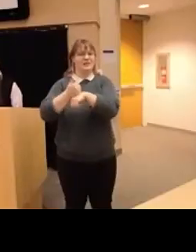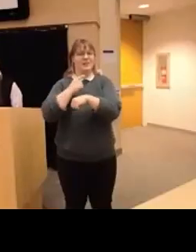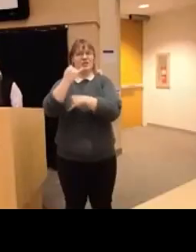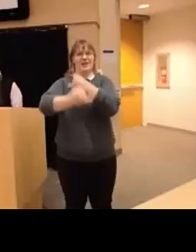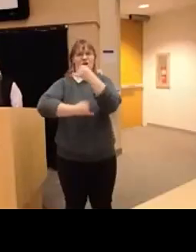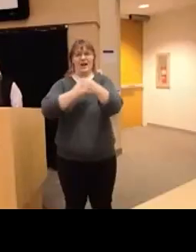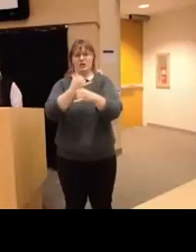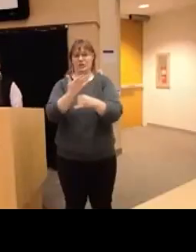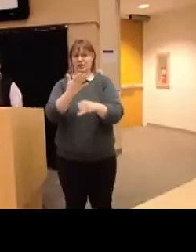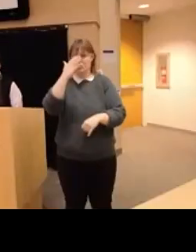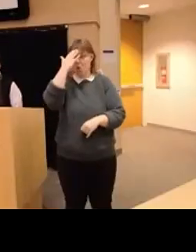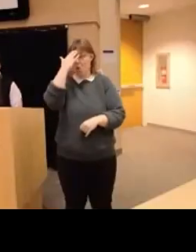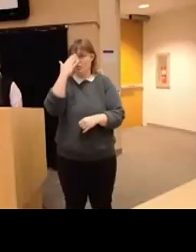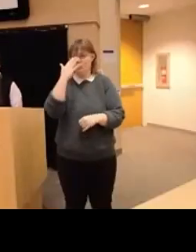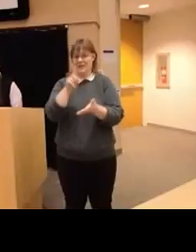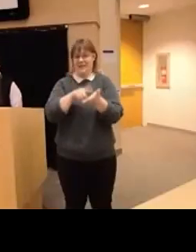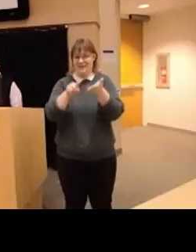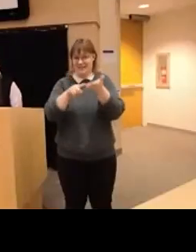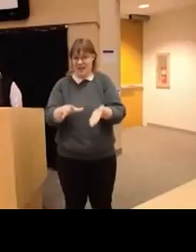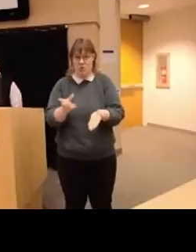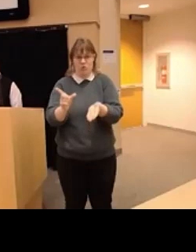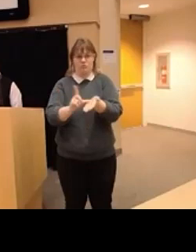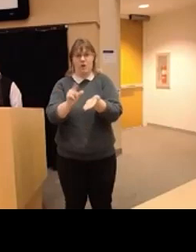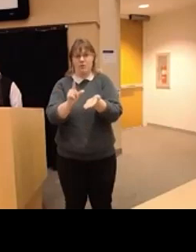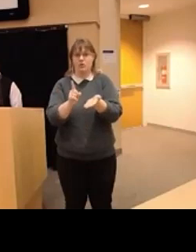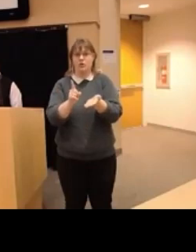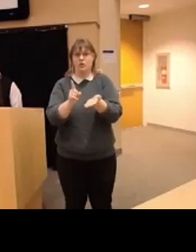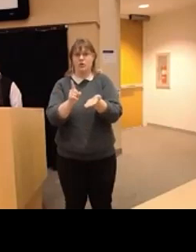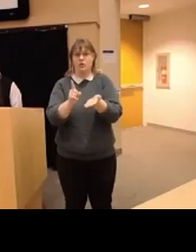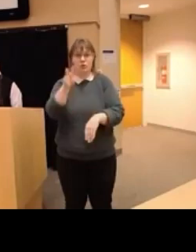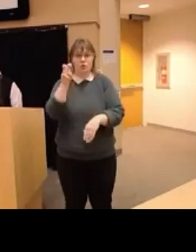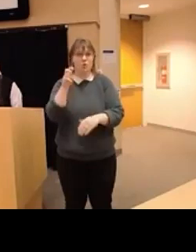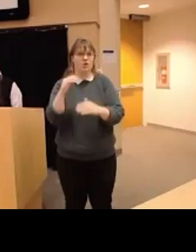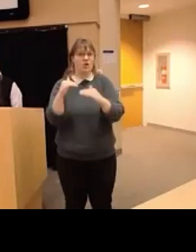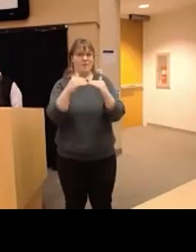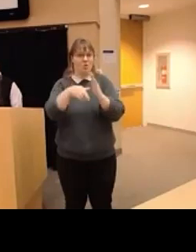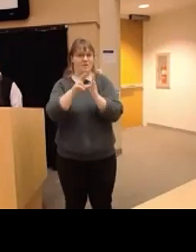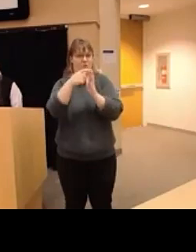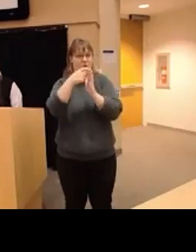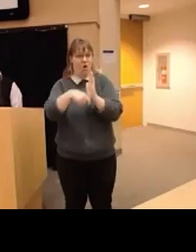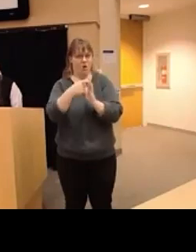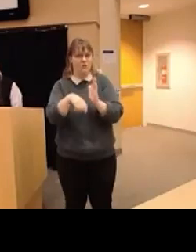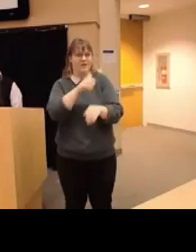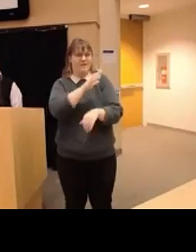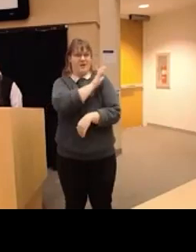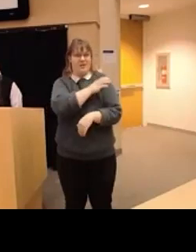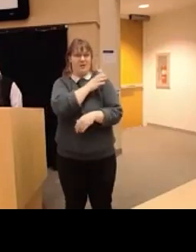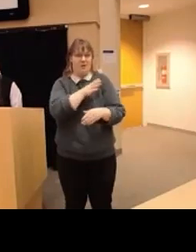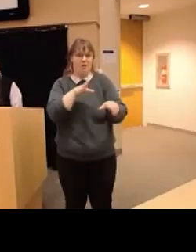investigator who has published over 200 peer review articles on clinical aspects of acute